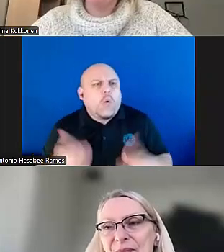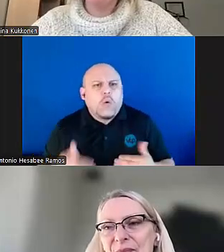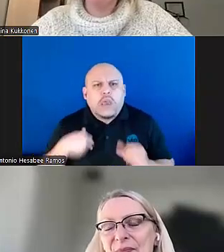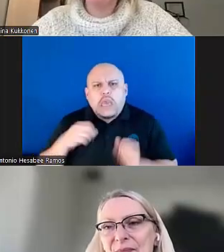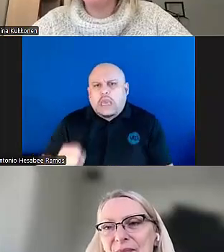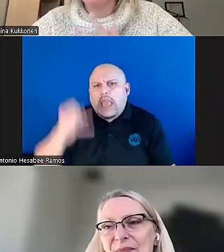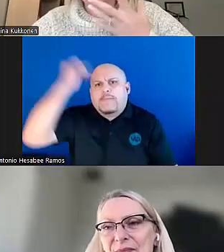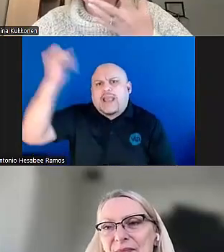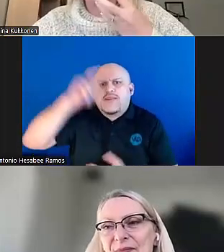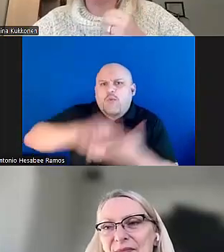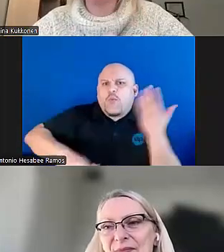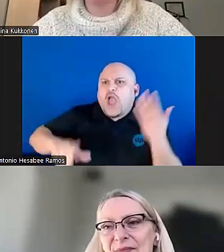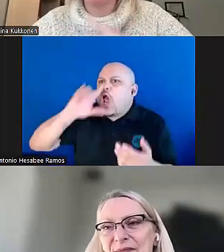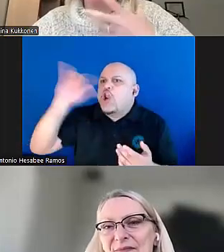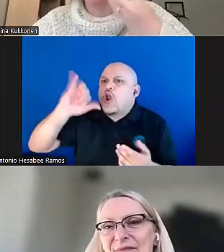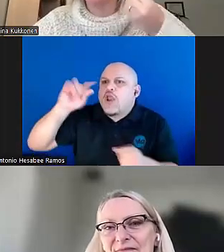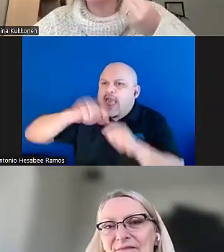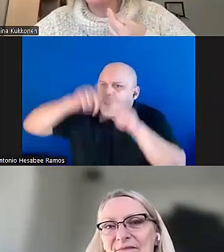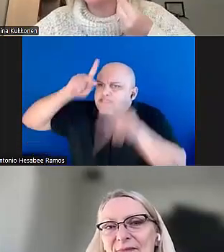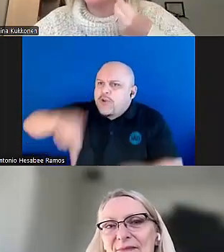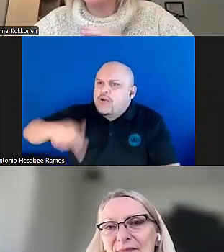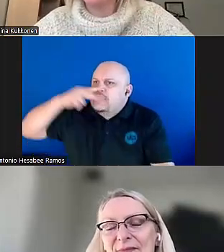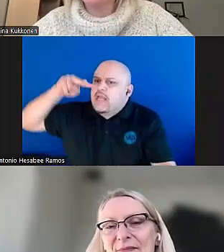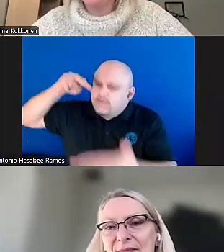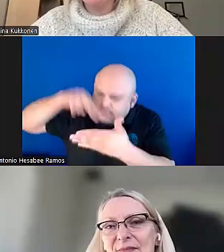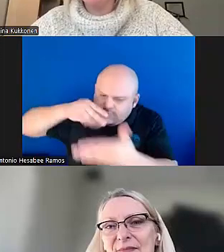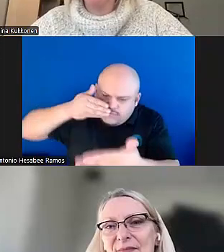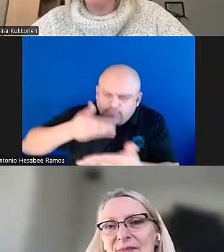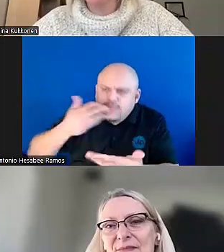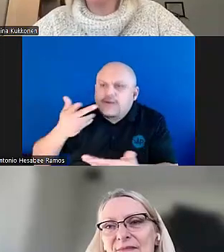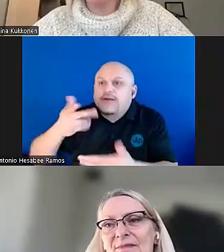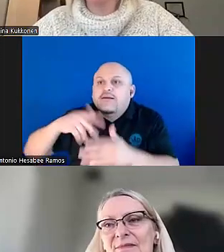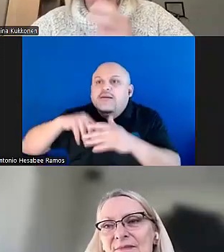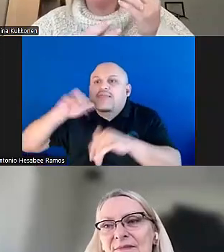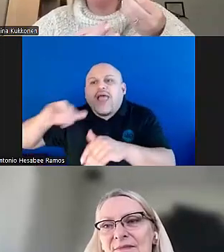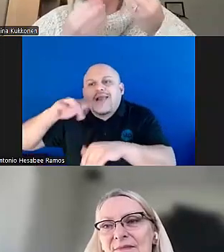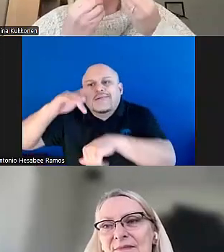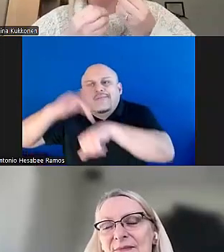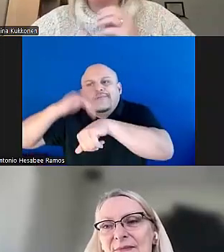they look like in-person. And like you said, that tactile aspect when you're able to actually pick